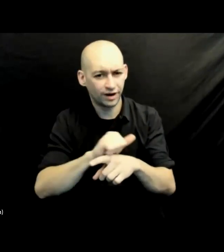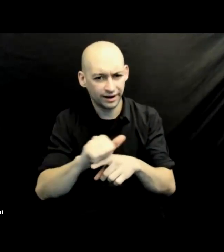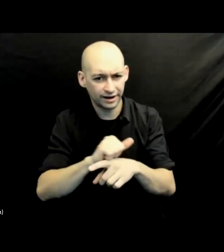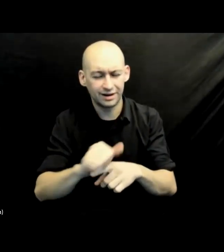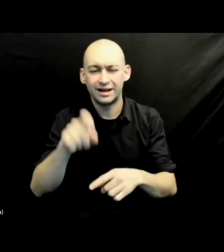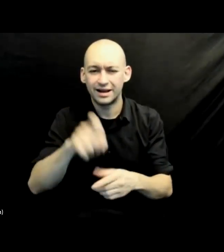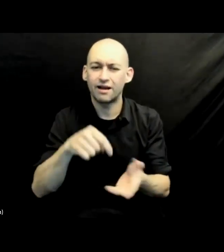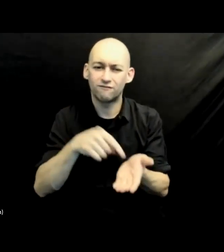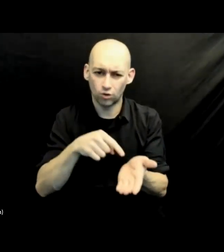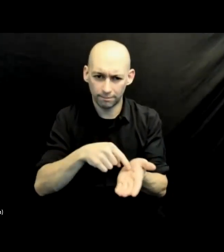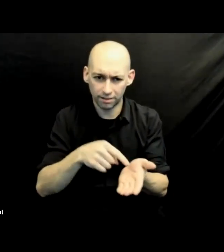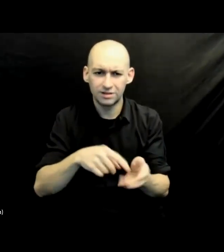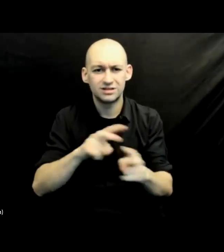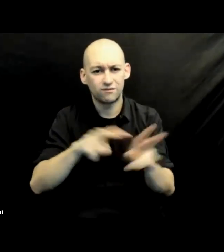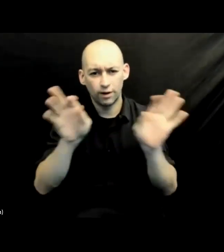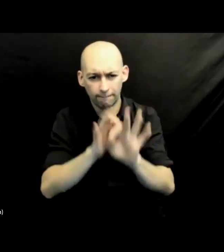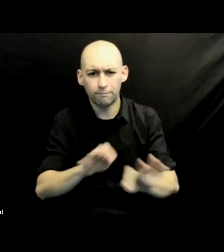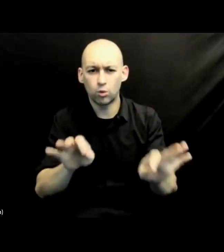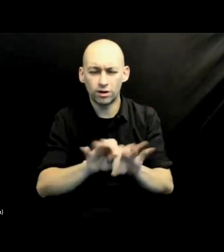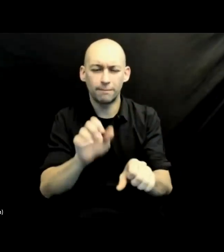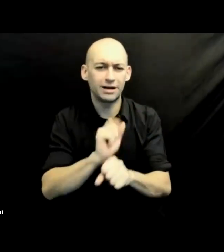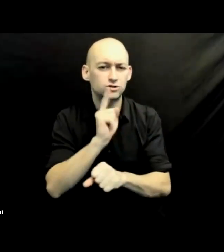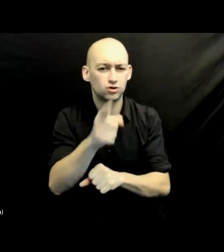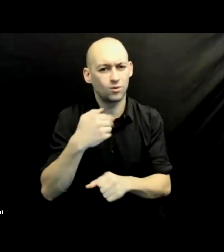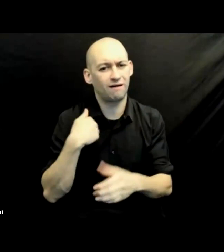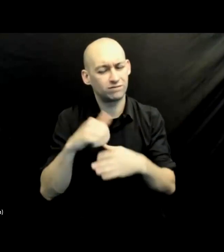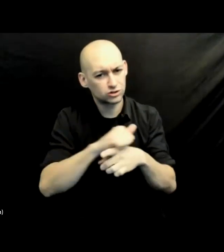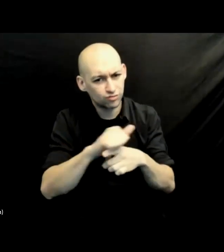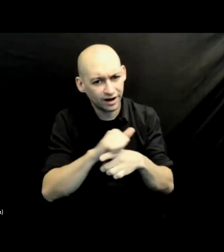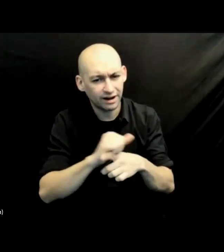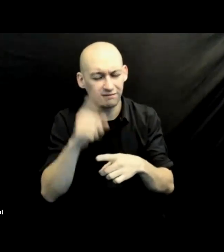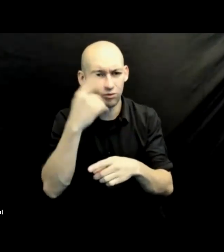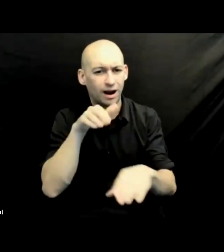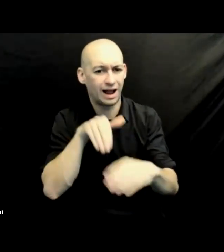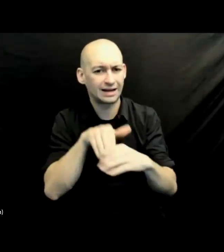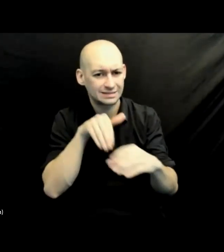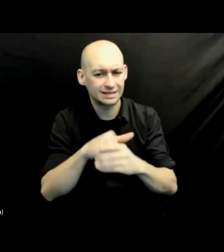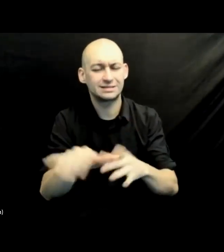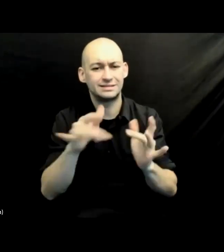just as important to make sure that you have the training to access the digital government services